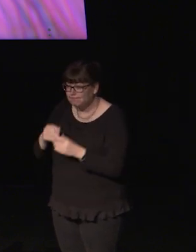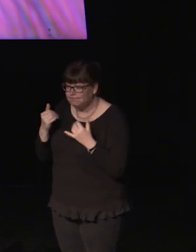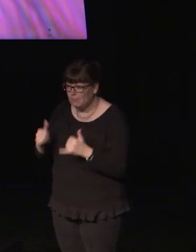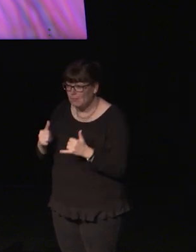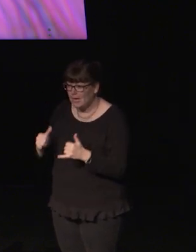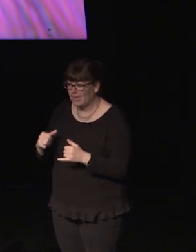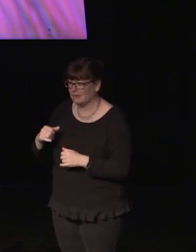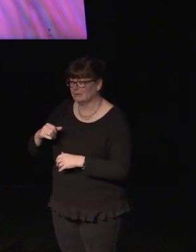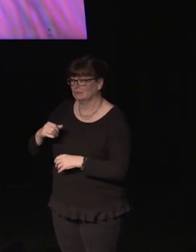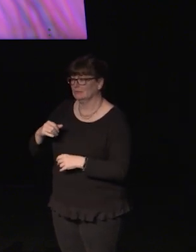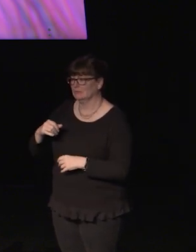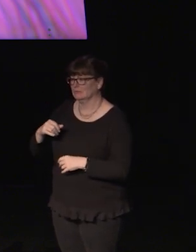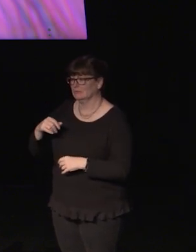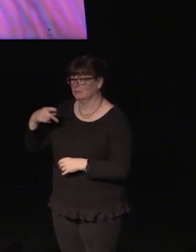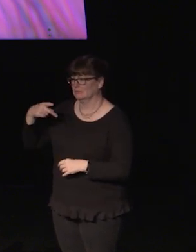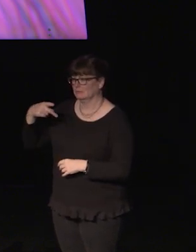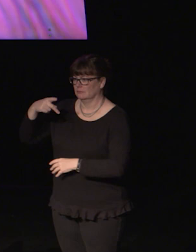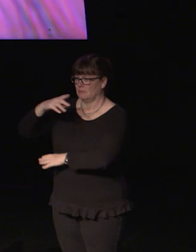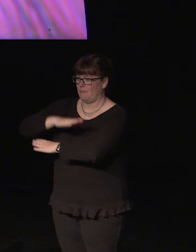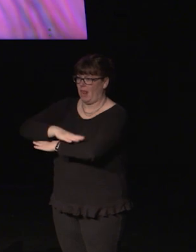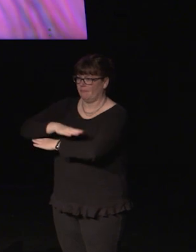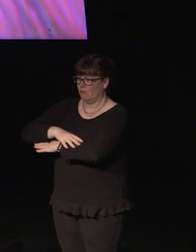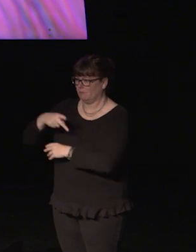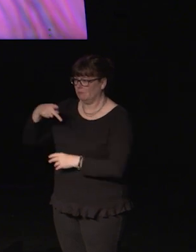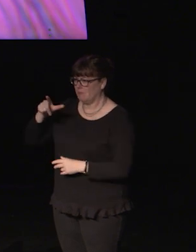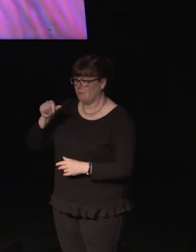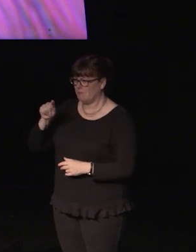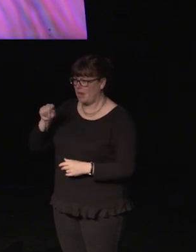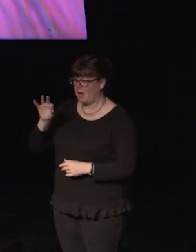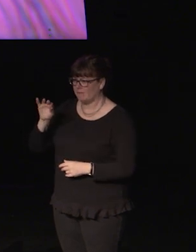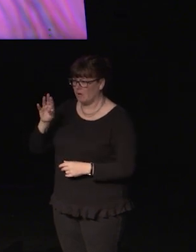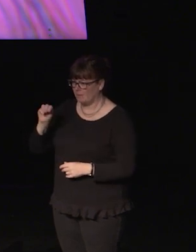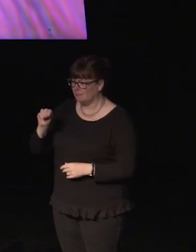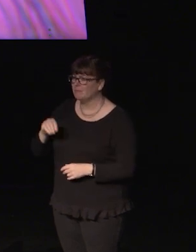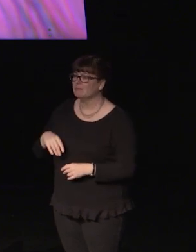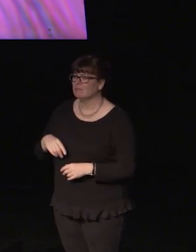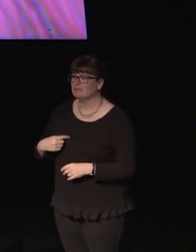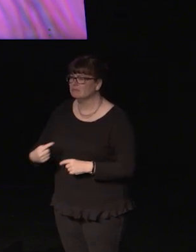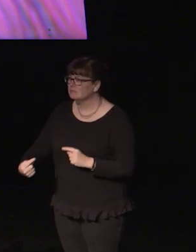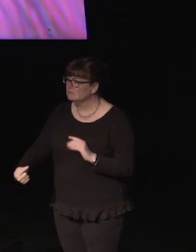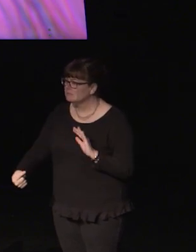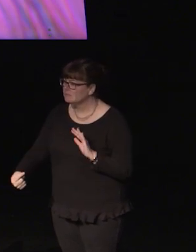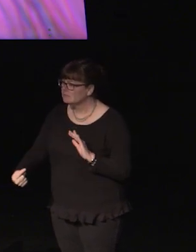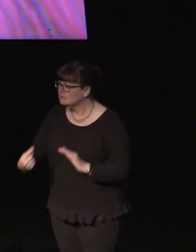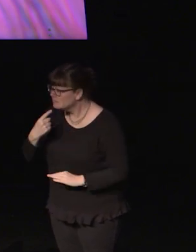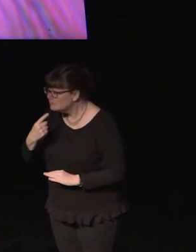platformers. Oh. AUDIENCE LAUGHS I suck at them so bad. JESSE LAUGHS I literally...